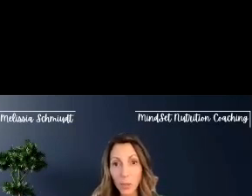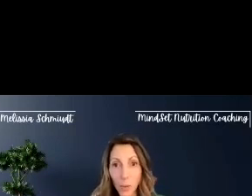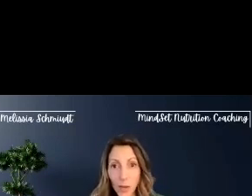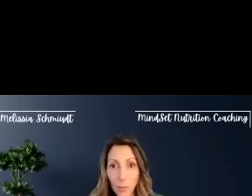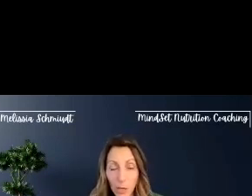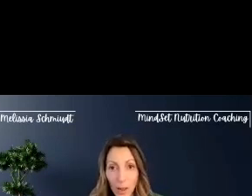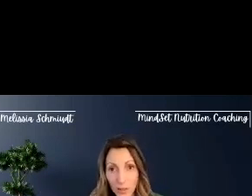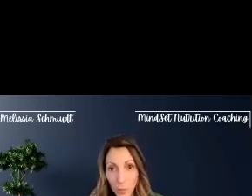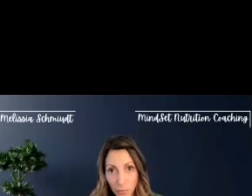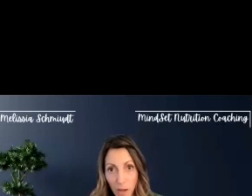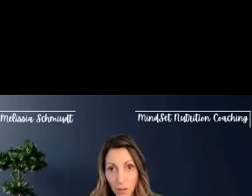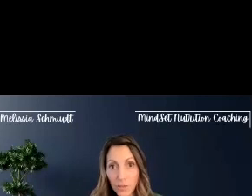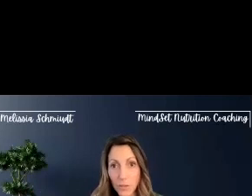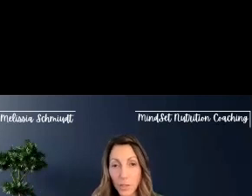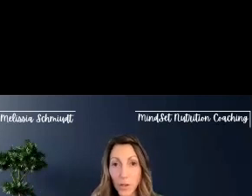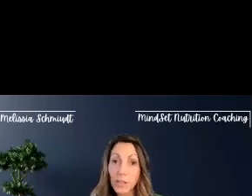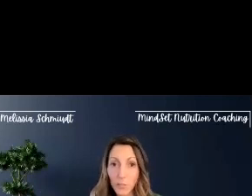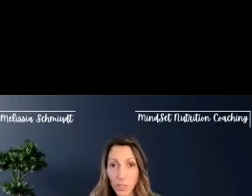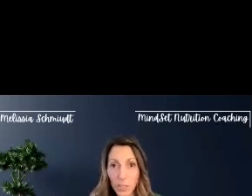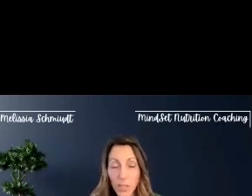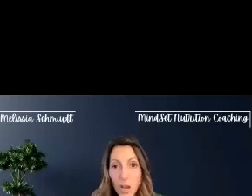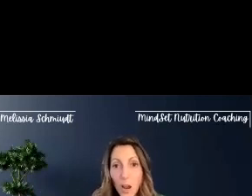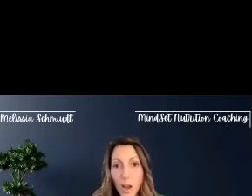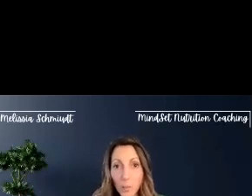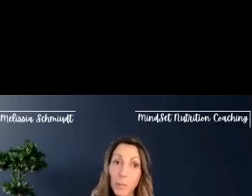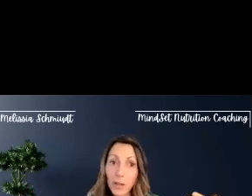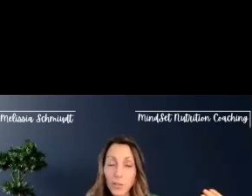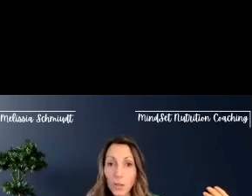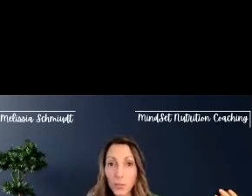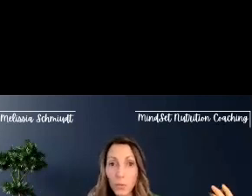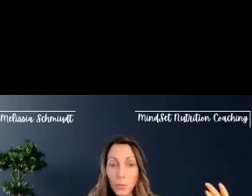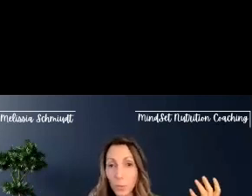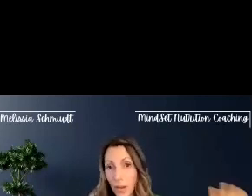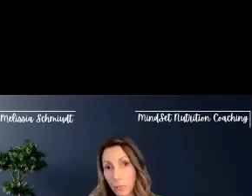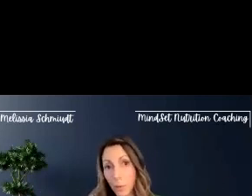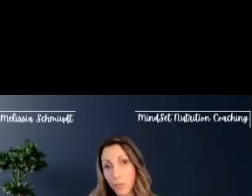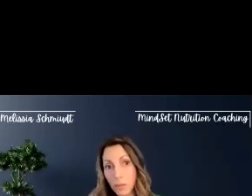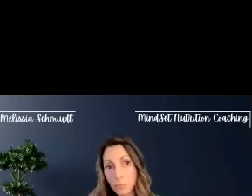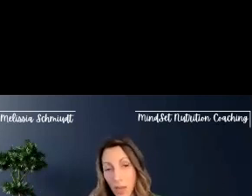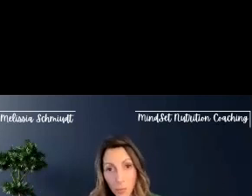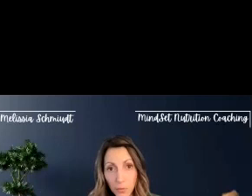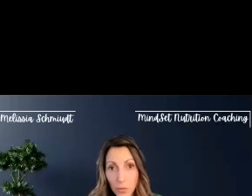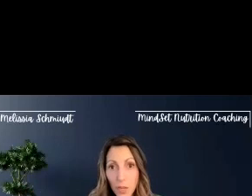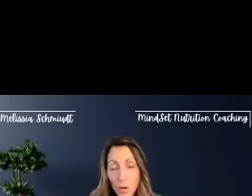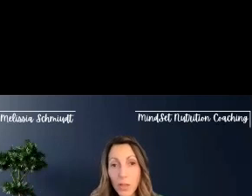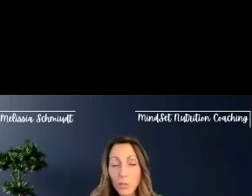and the right amino acid profile so that you're not deficient compared to if you ate mostly animal foods.